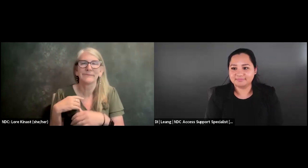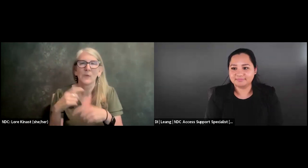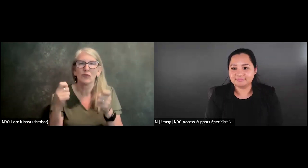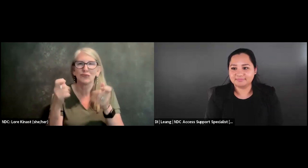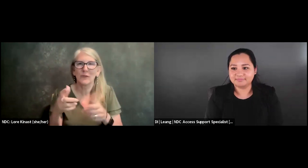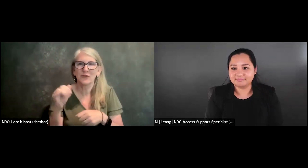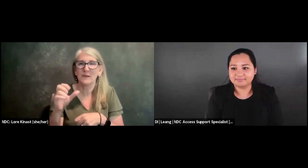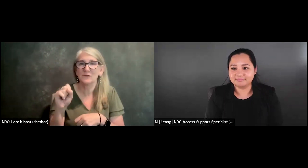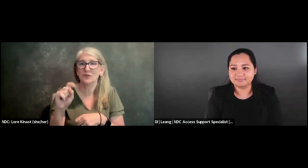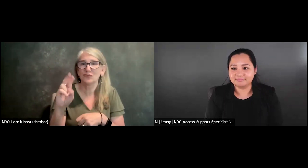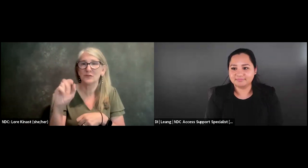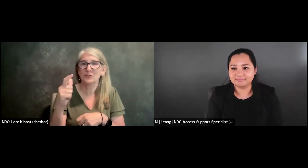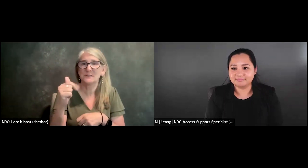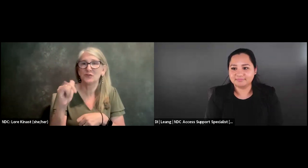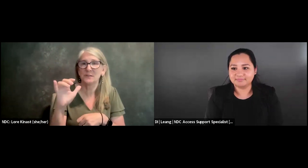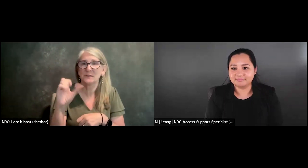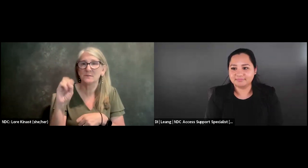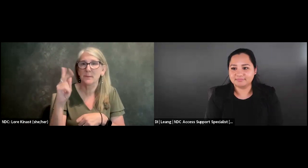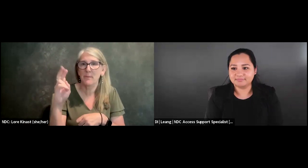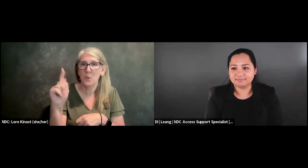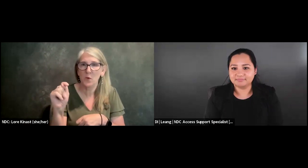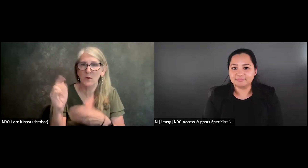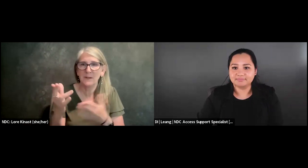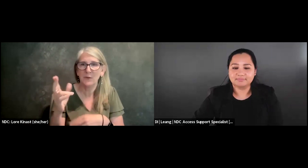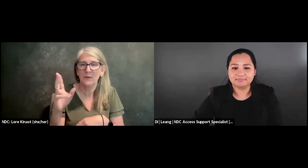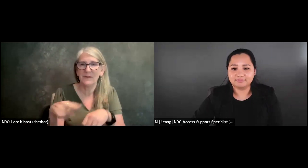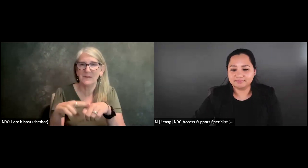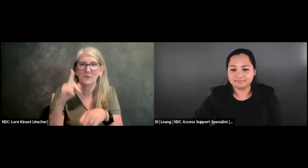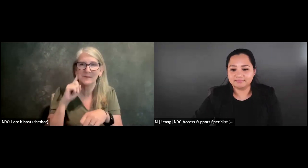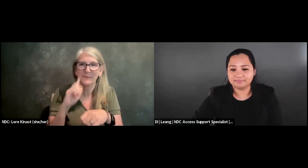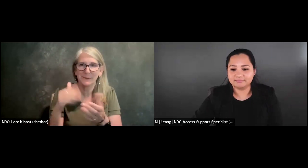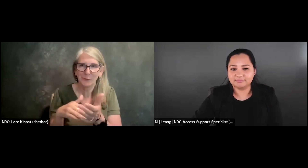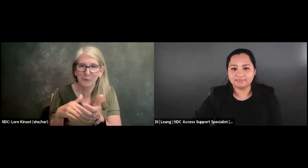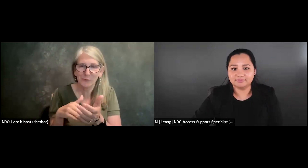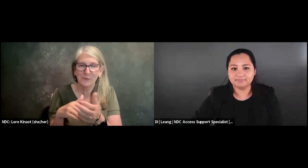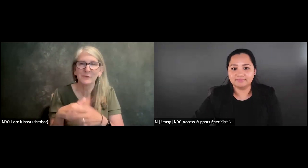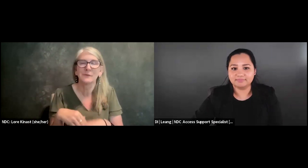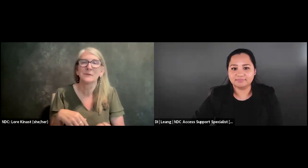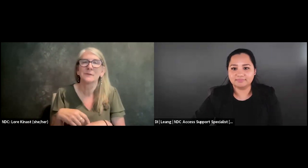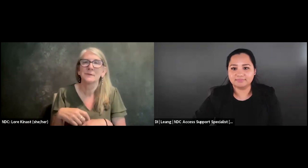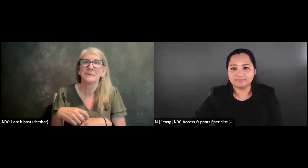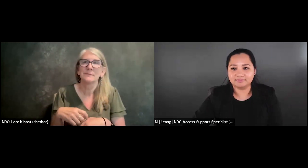I'm director of strategic support at the National Deaf Center.